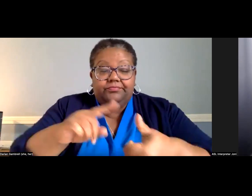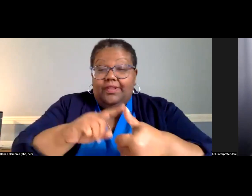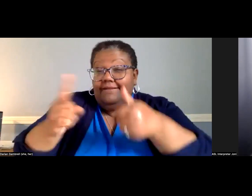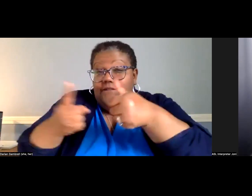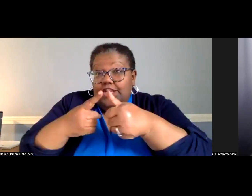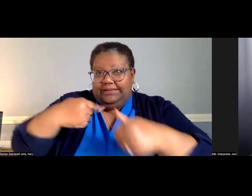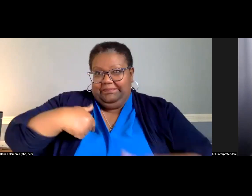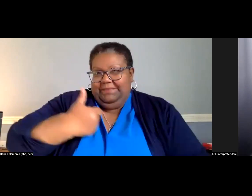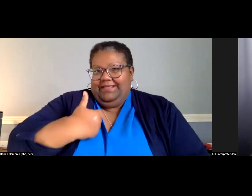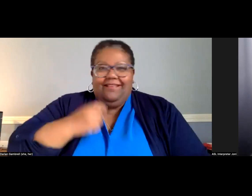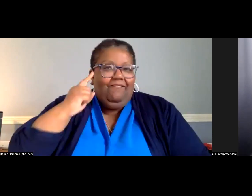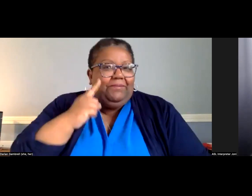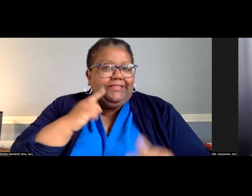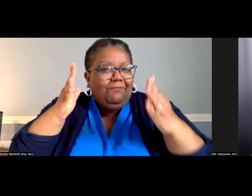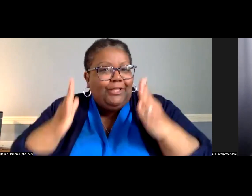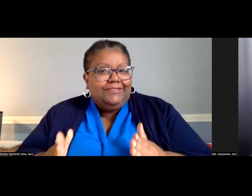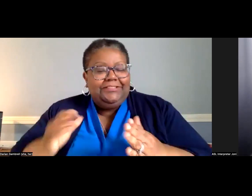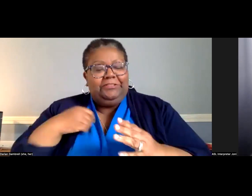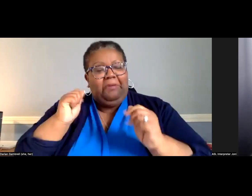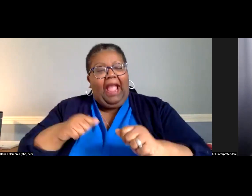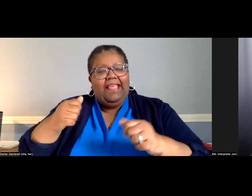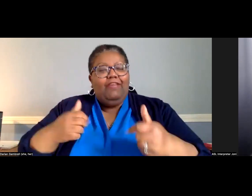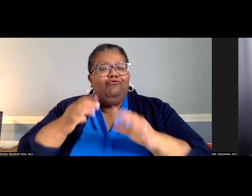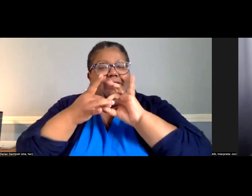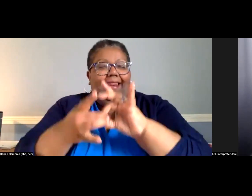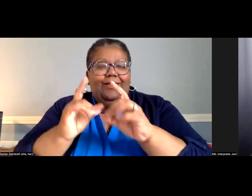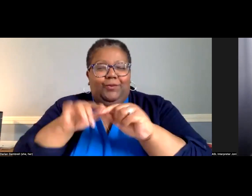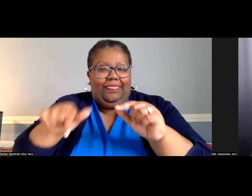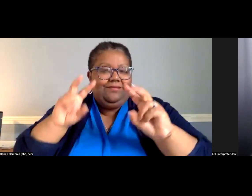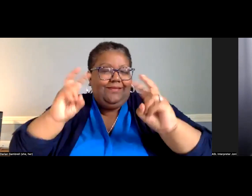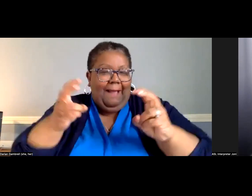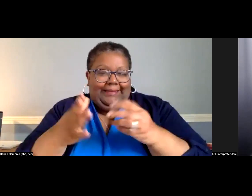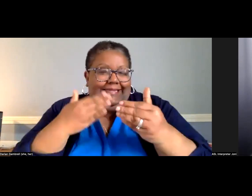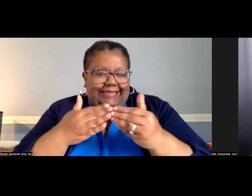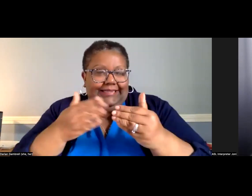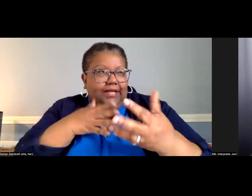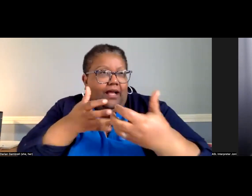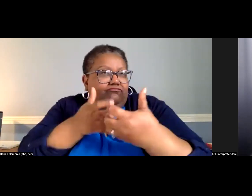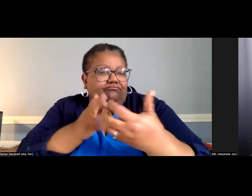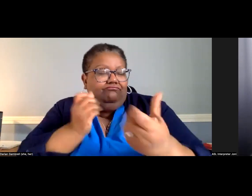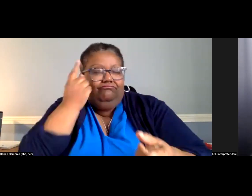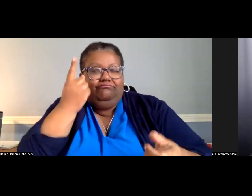for those three populations? first of all I myself am a deaf person so I can easily relate